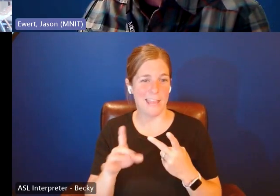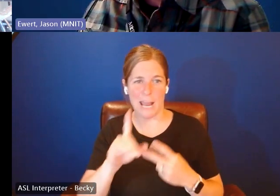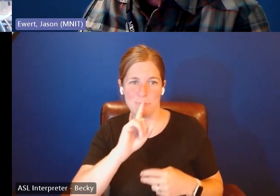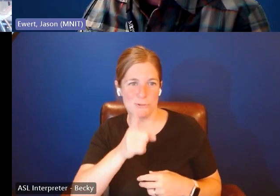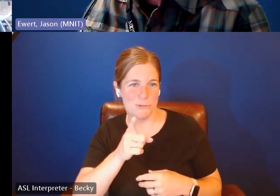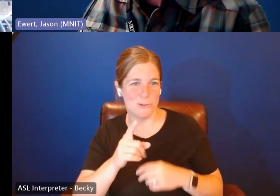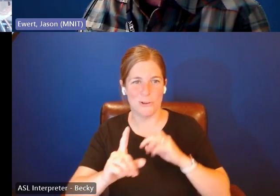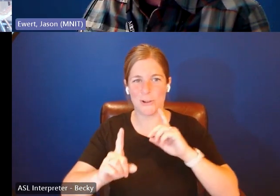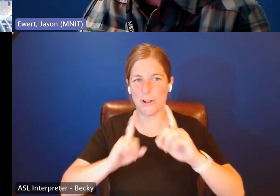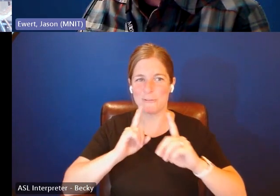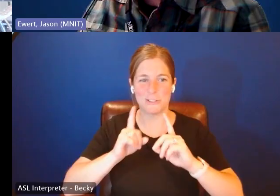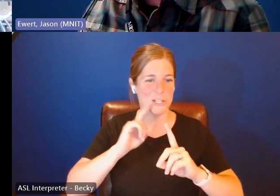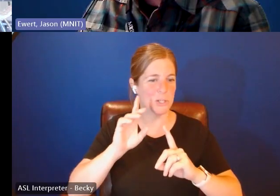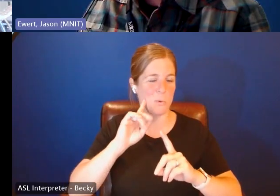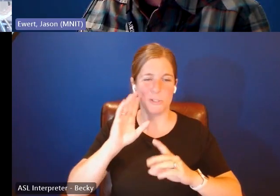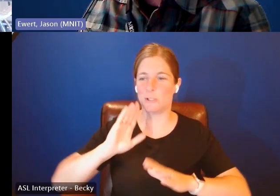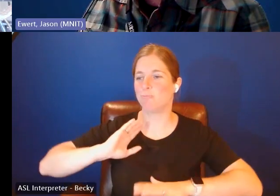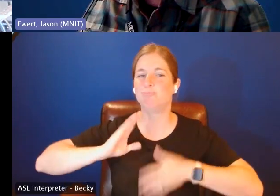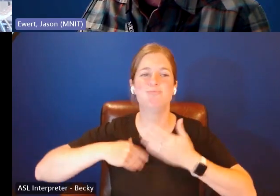will flow afterwards as well.